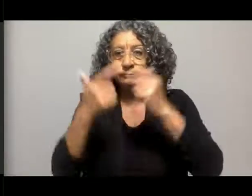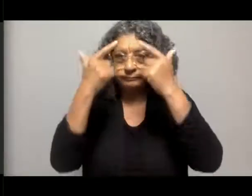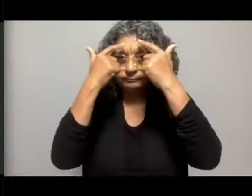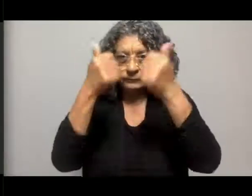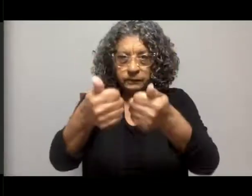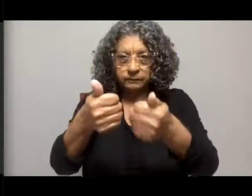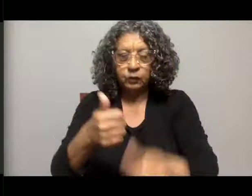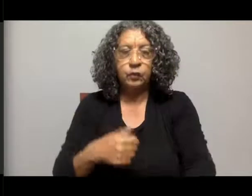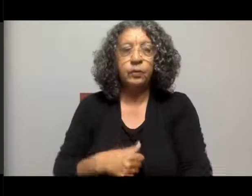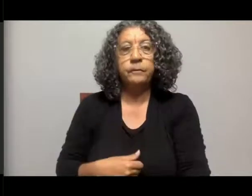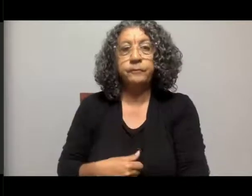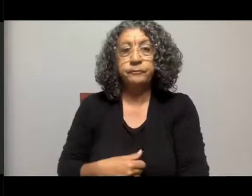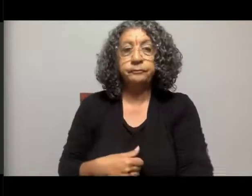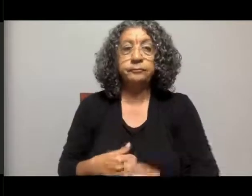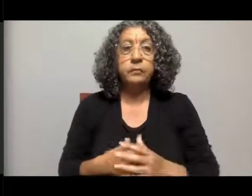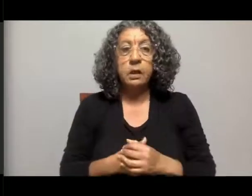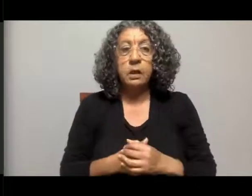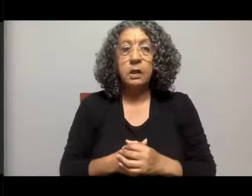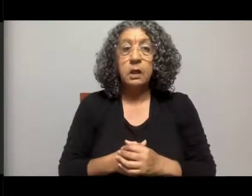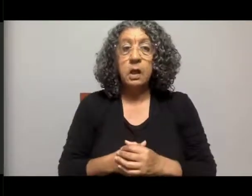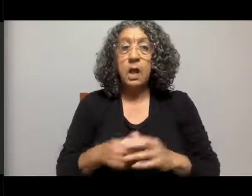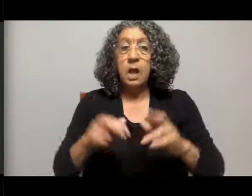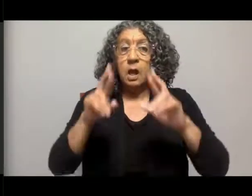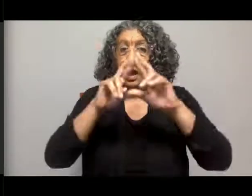which county,